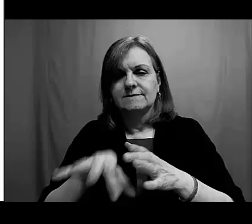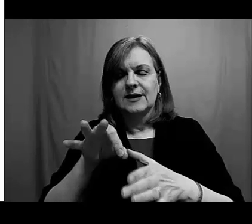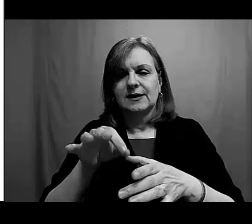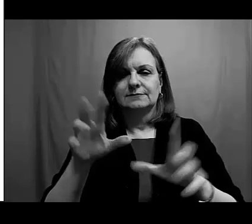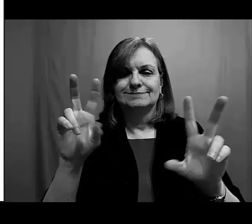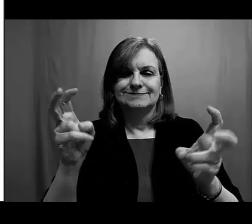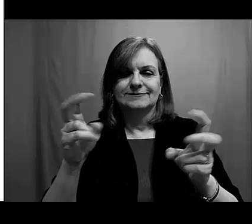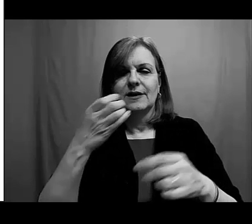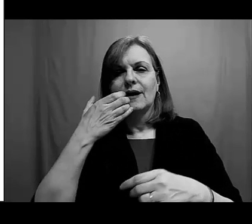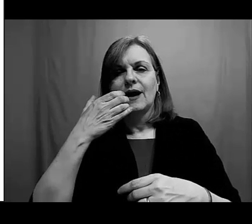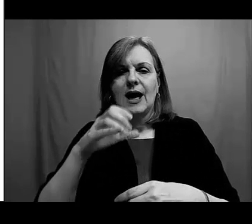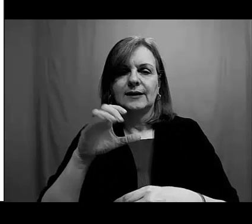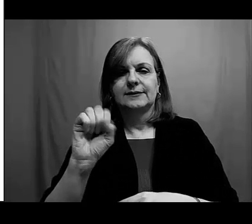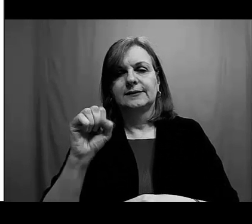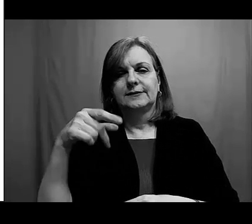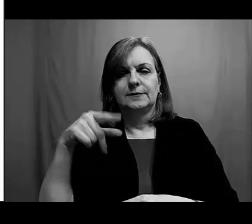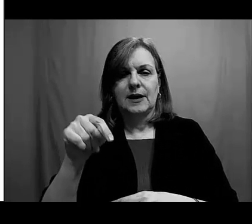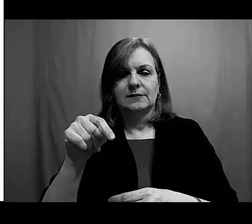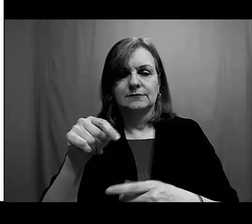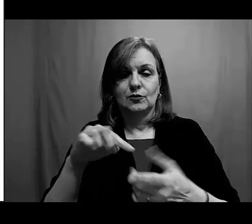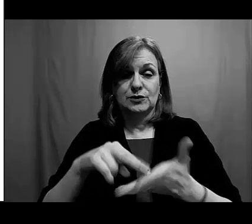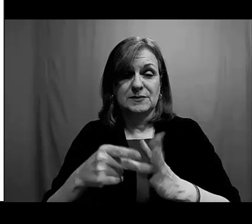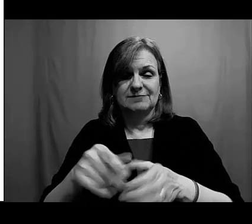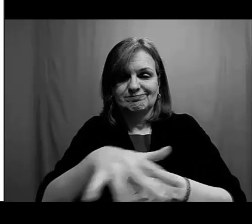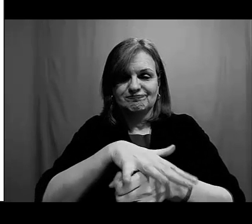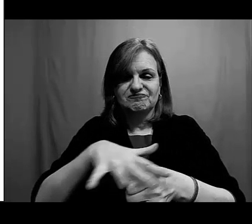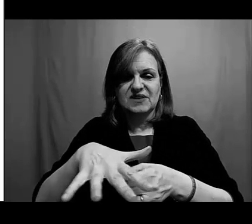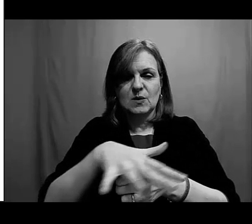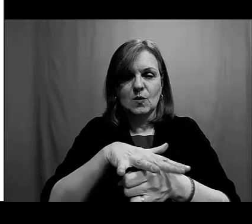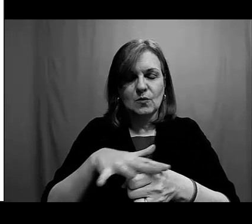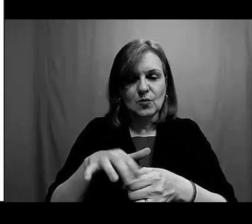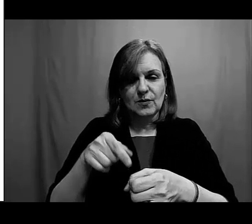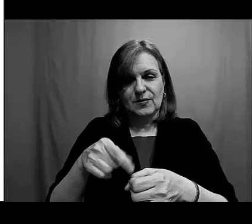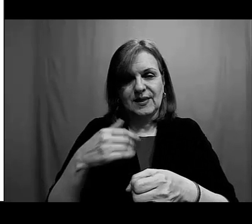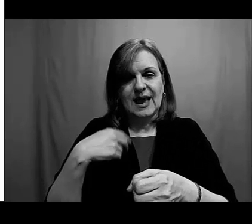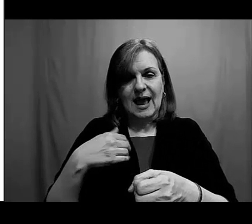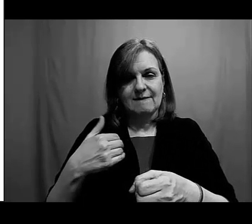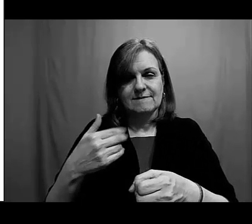these are areas where they have a high number